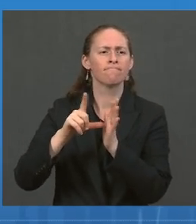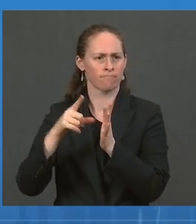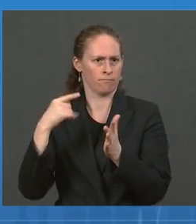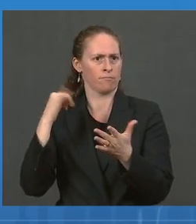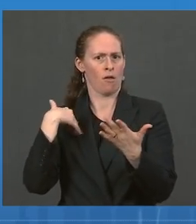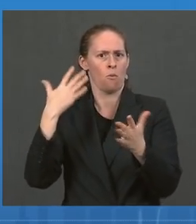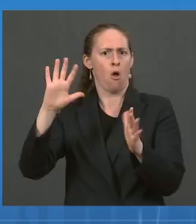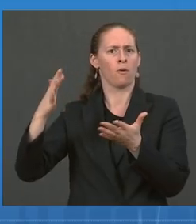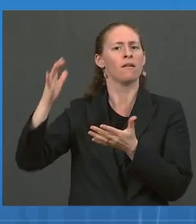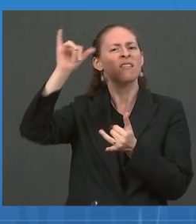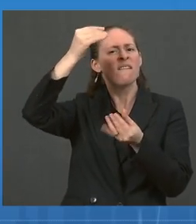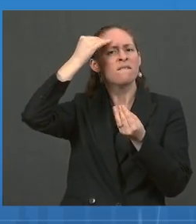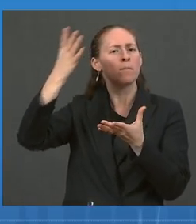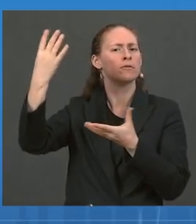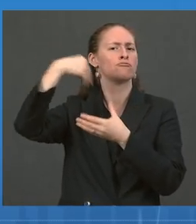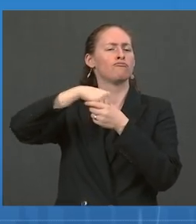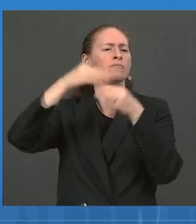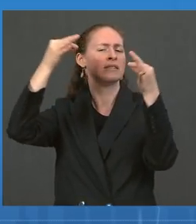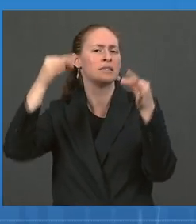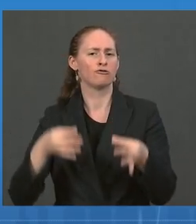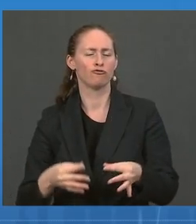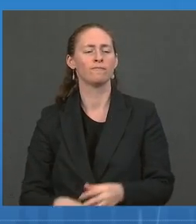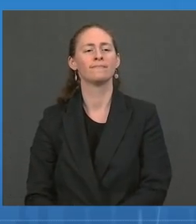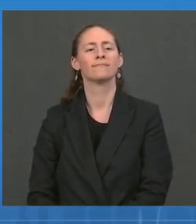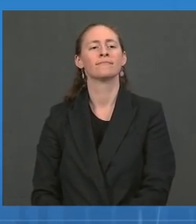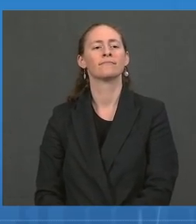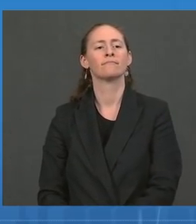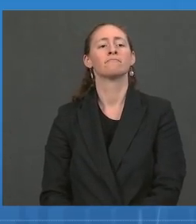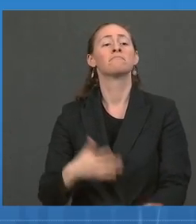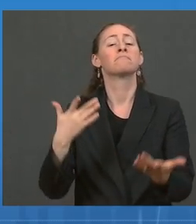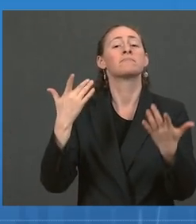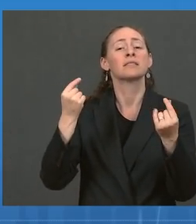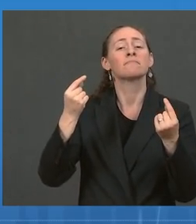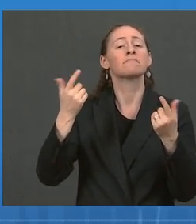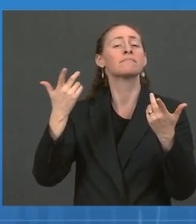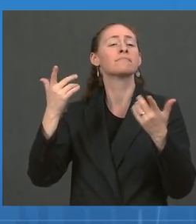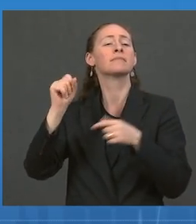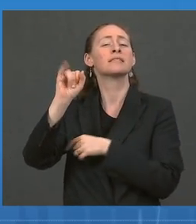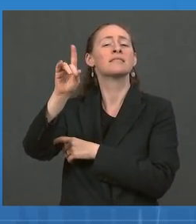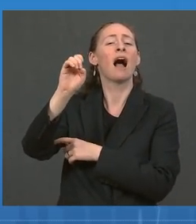The frequency and type of side effects were similar to those seen after the second vaccine doses